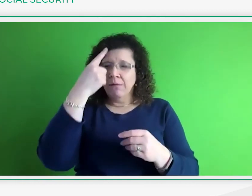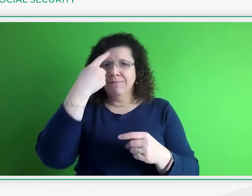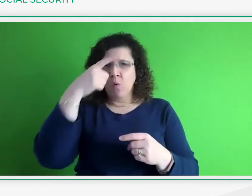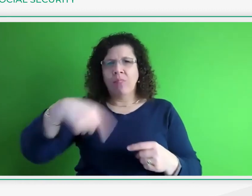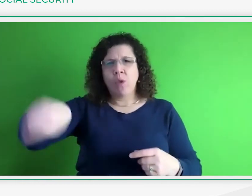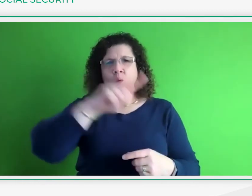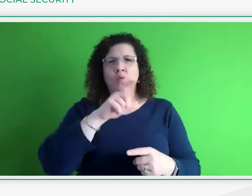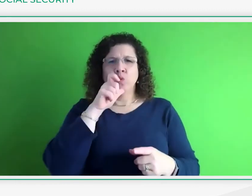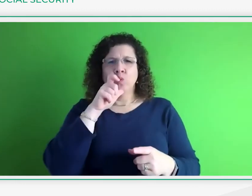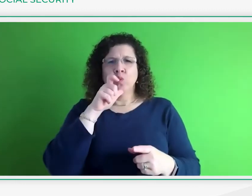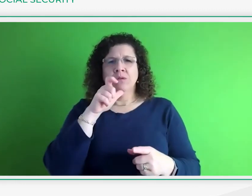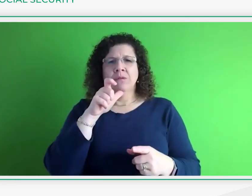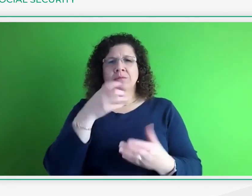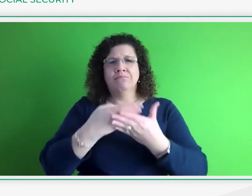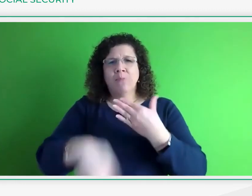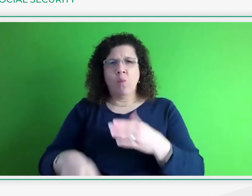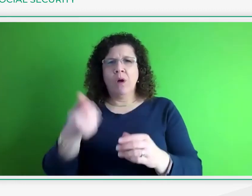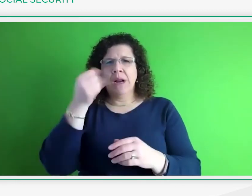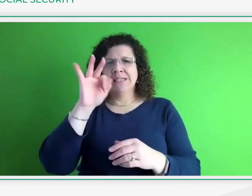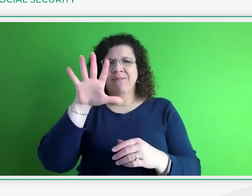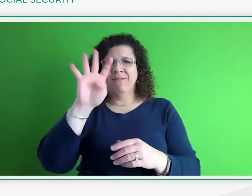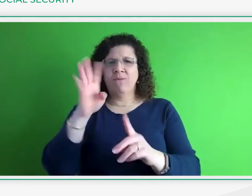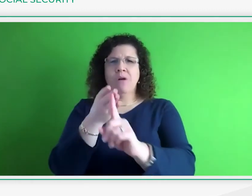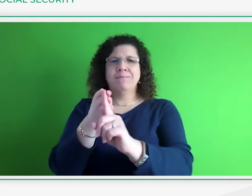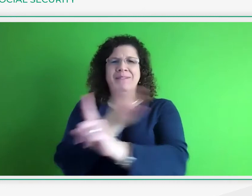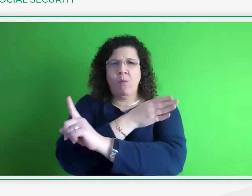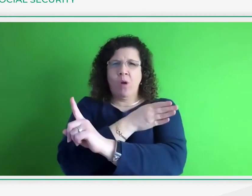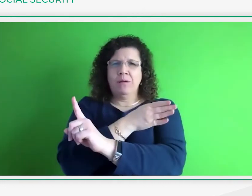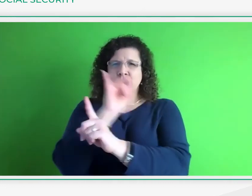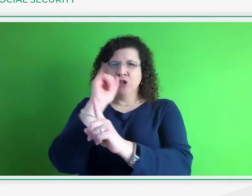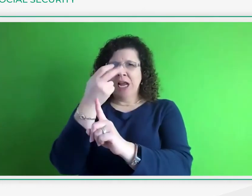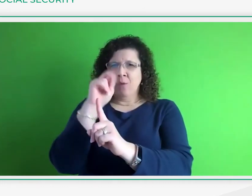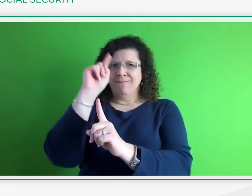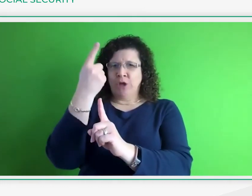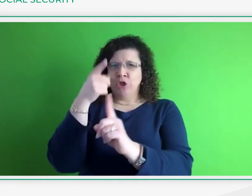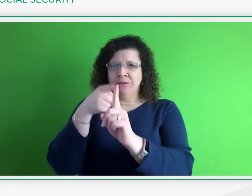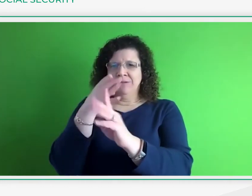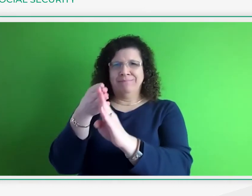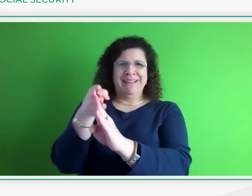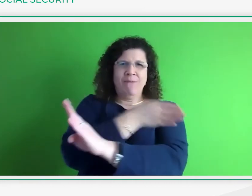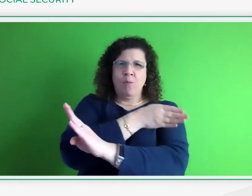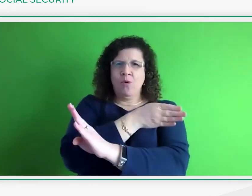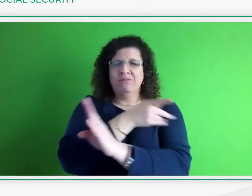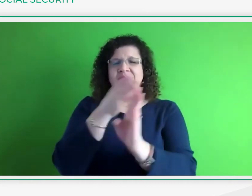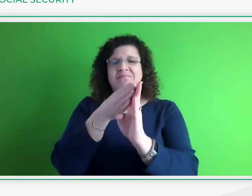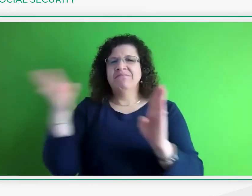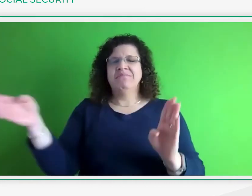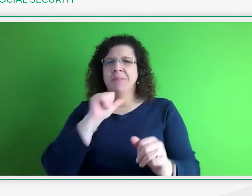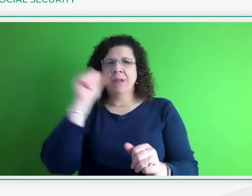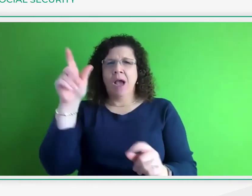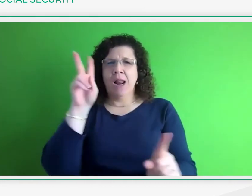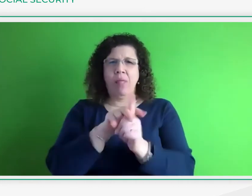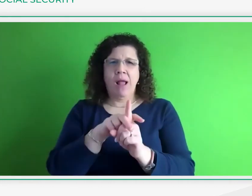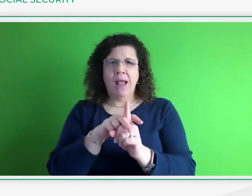This is for those who were born 1954 or before only – January 1, 1954 or before.